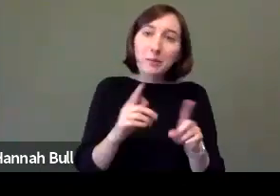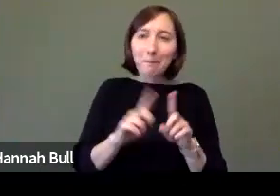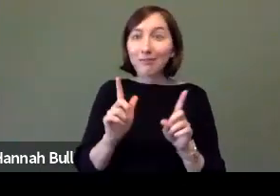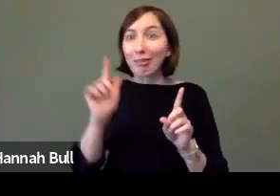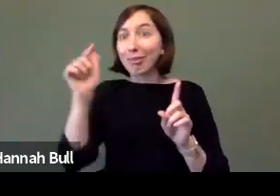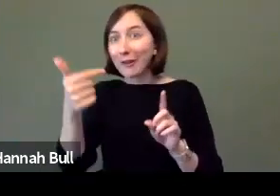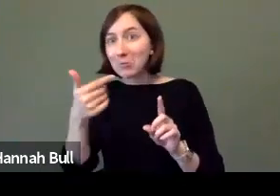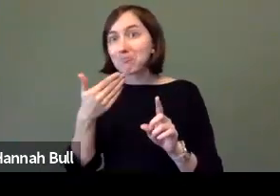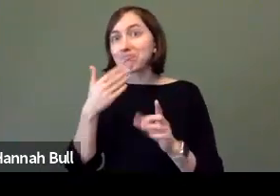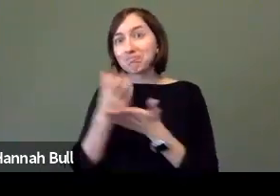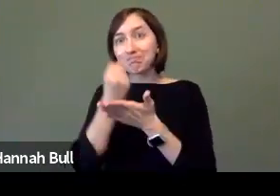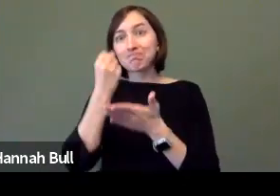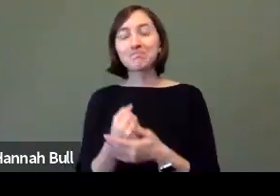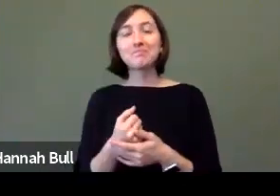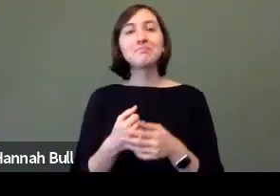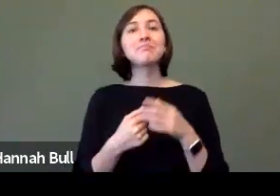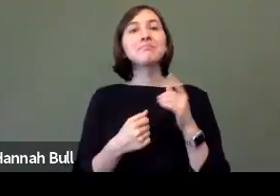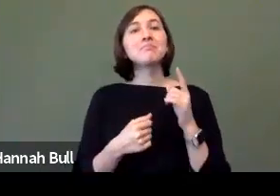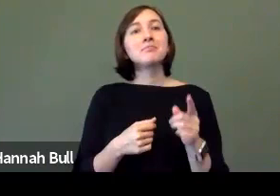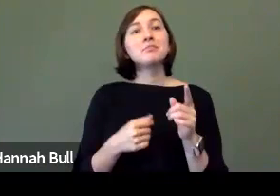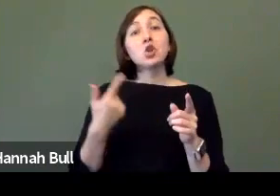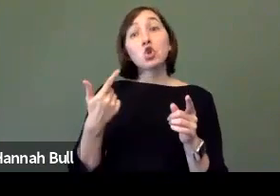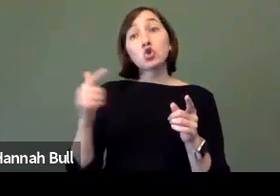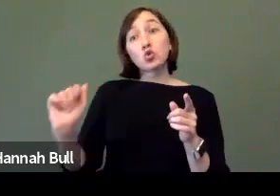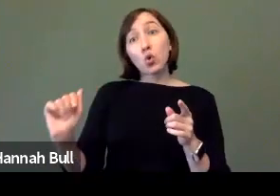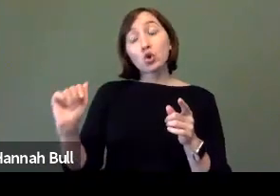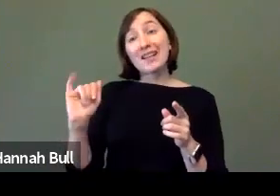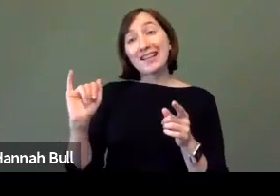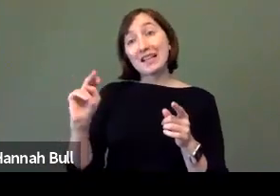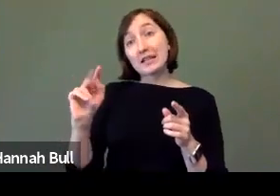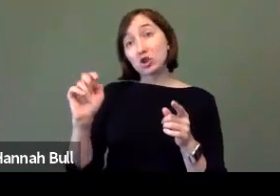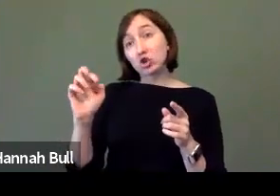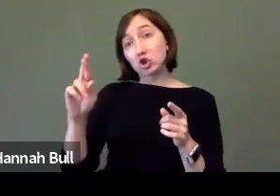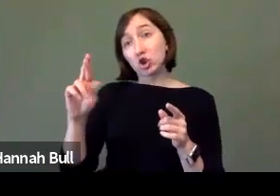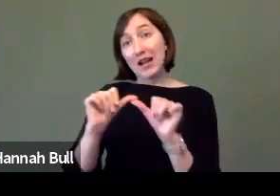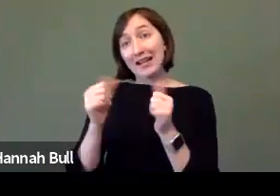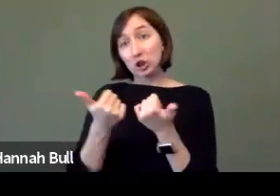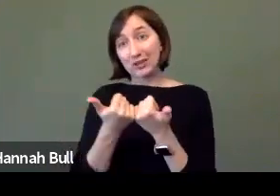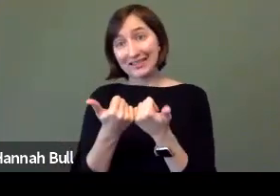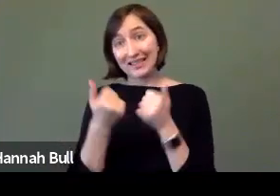We look at Georgia inter-agency efforts. This is a list of organizations